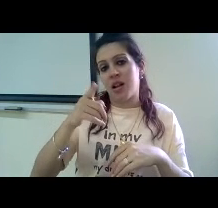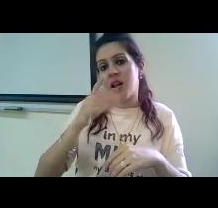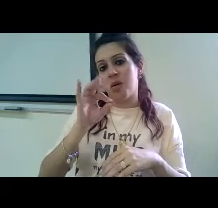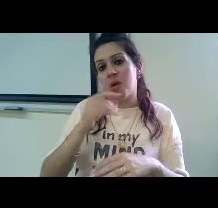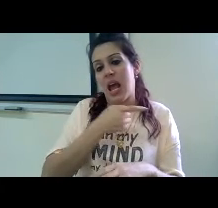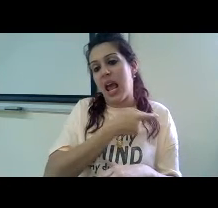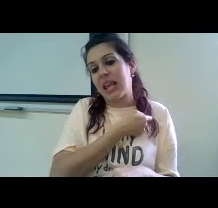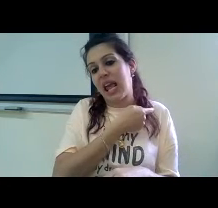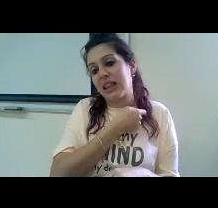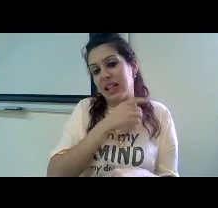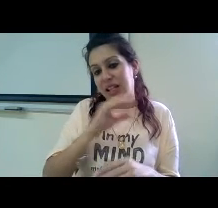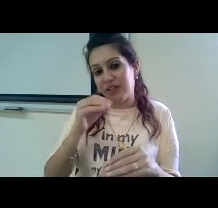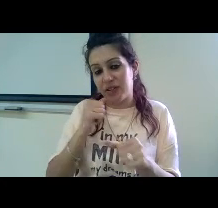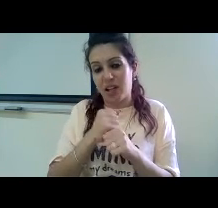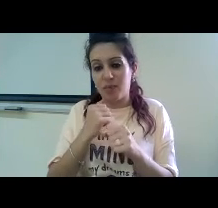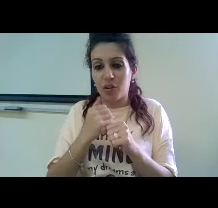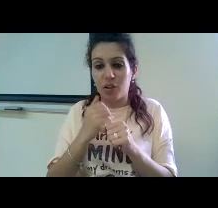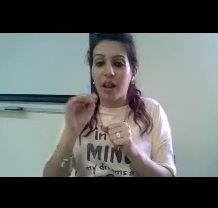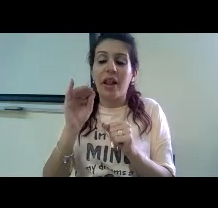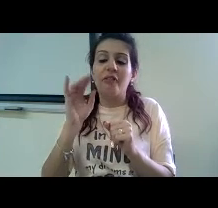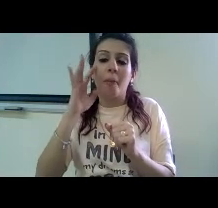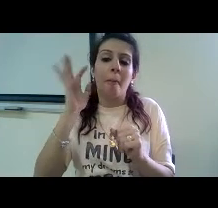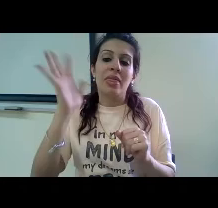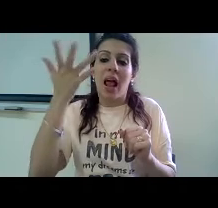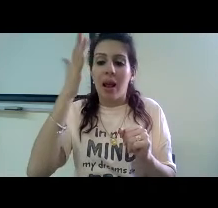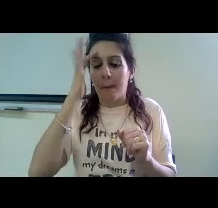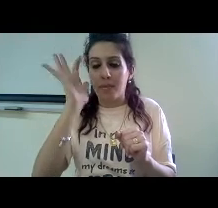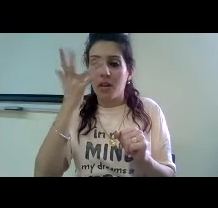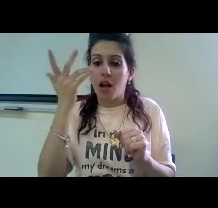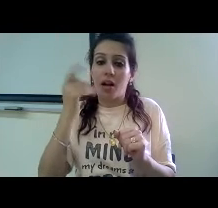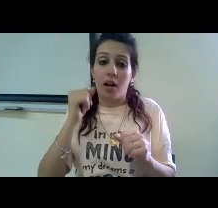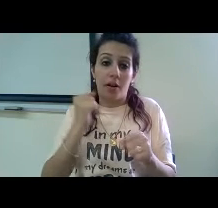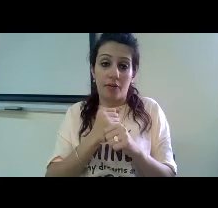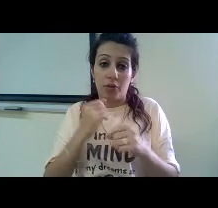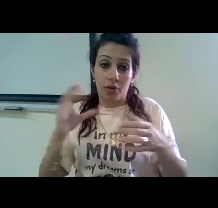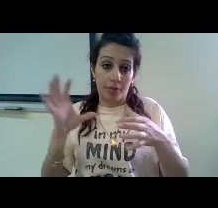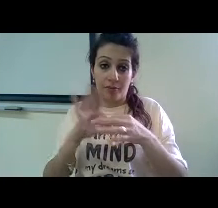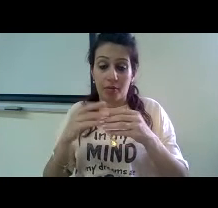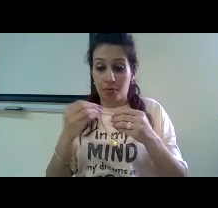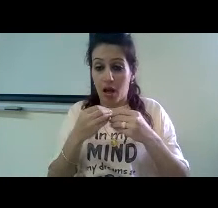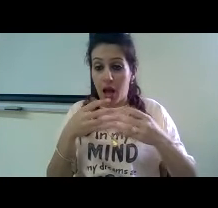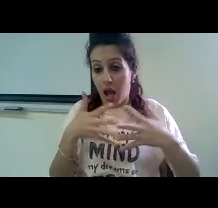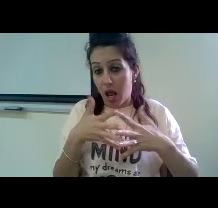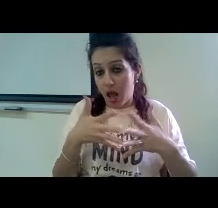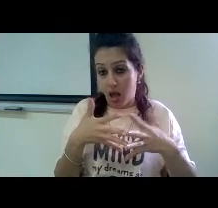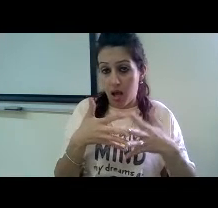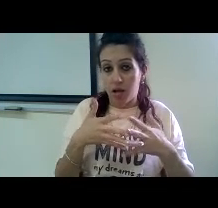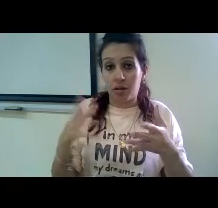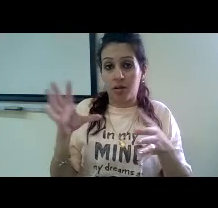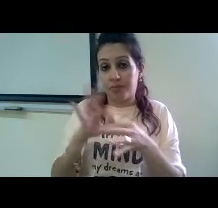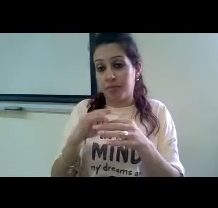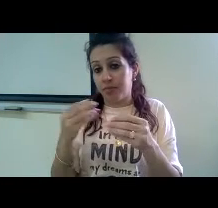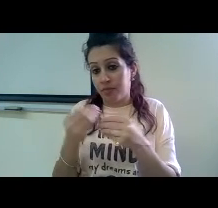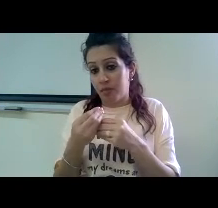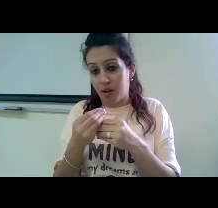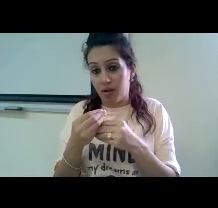we start to include students in their own learning decision-making from